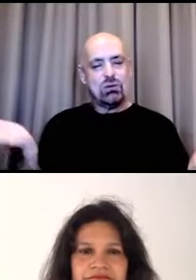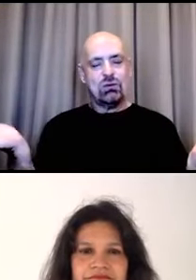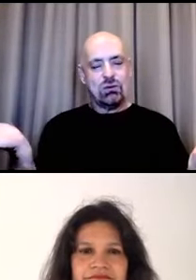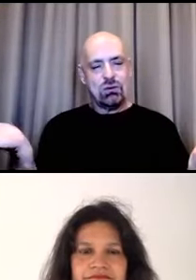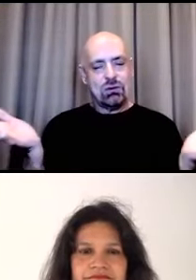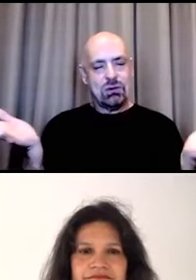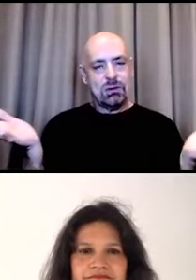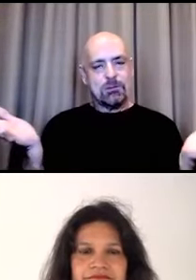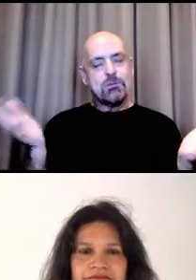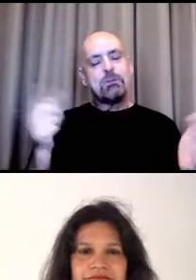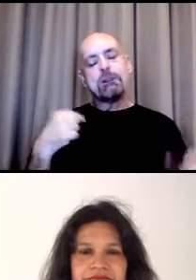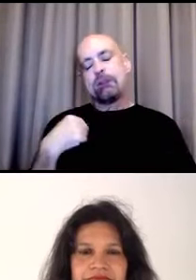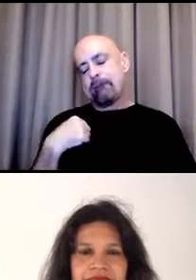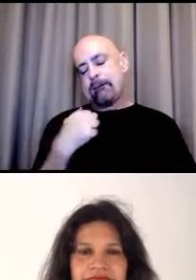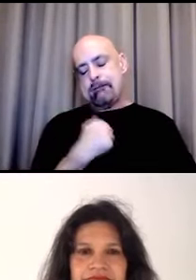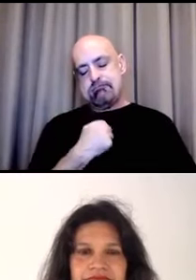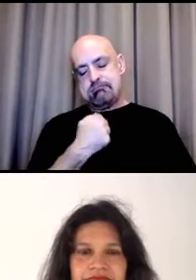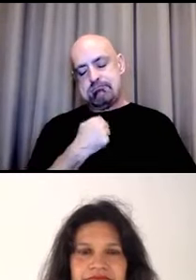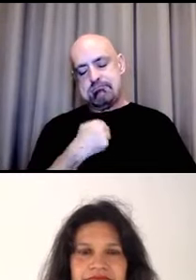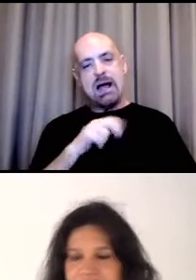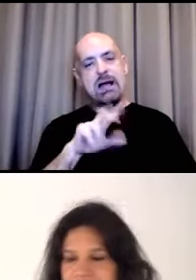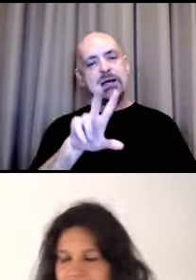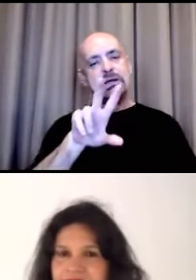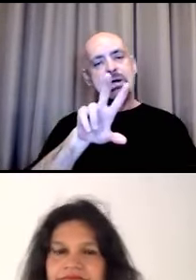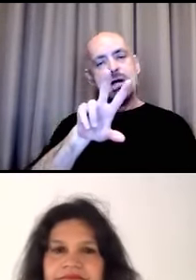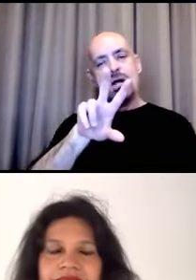I'm not sure AMARTYA SEN: Okay.